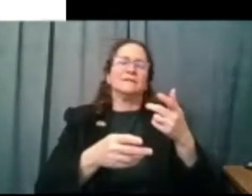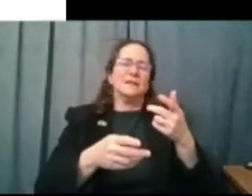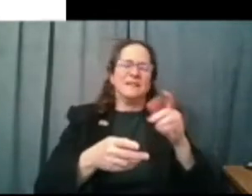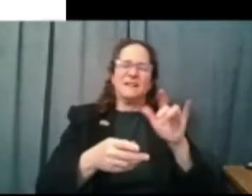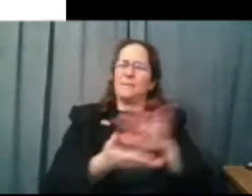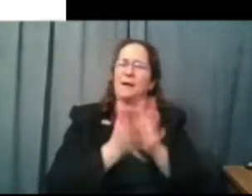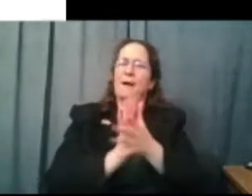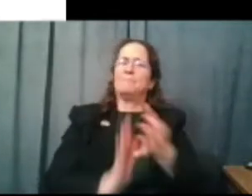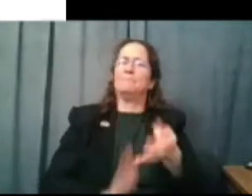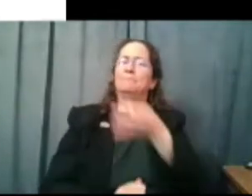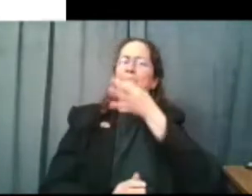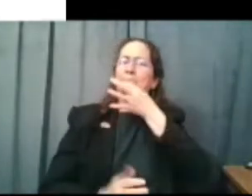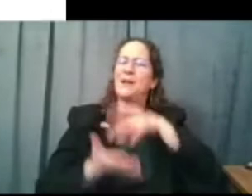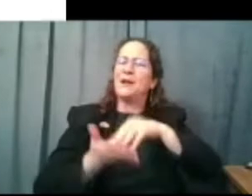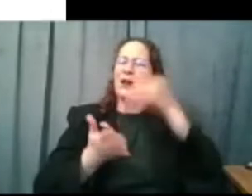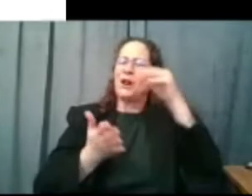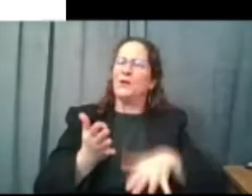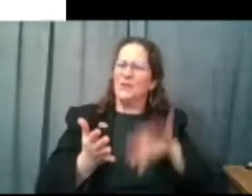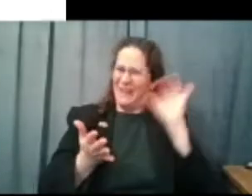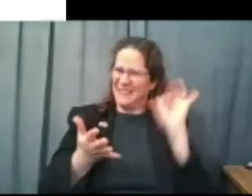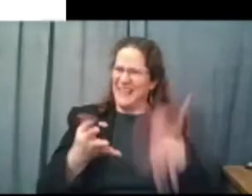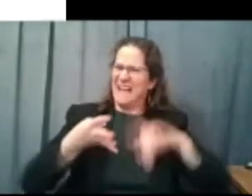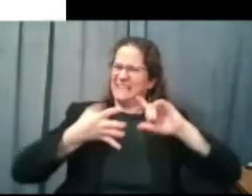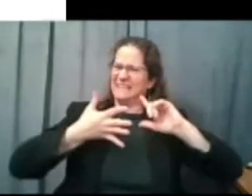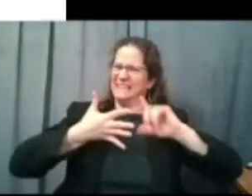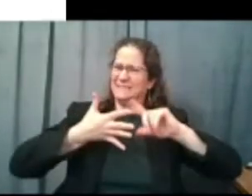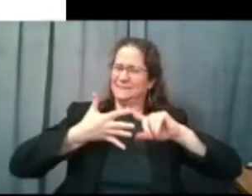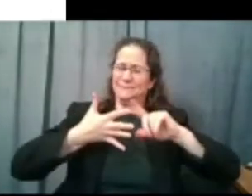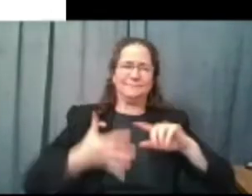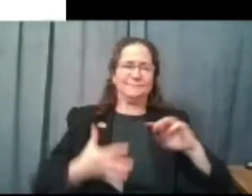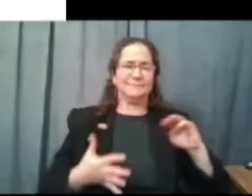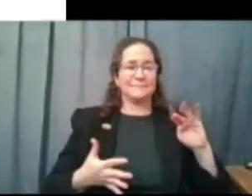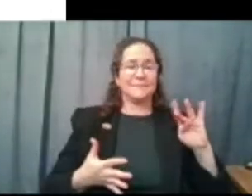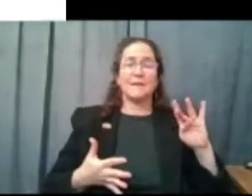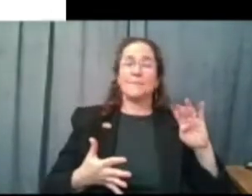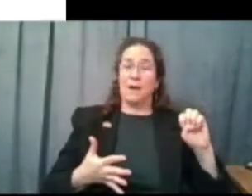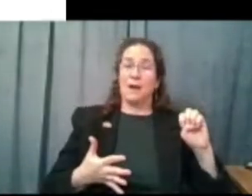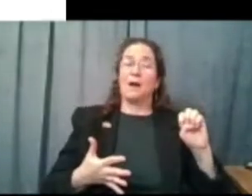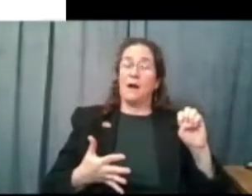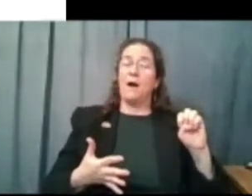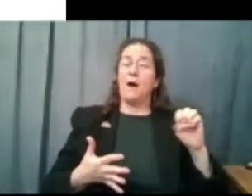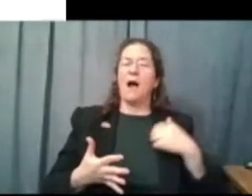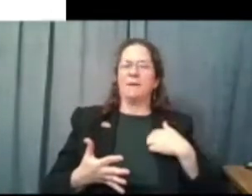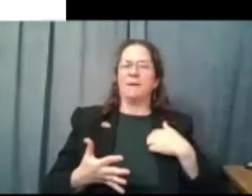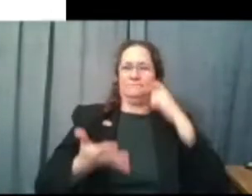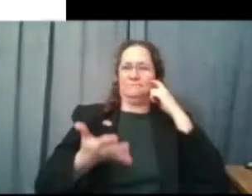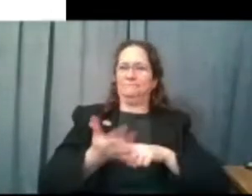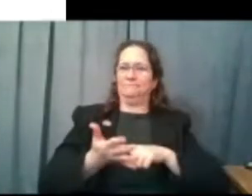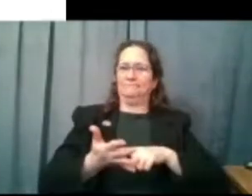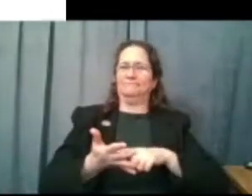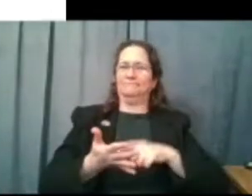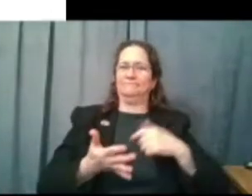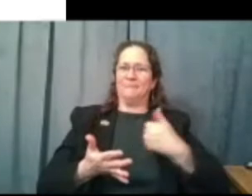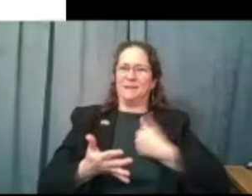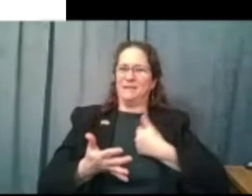Kind of things like that. Ron, I always found as a teacher, this is very important.